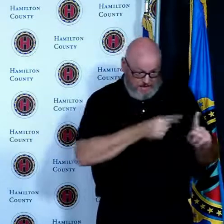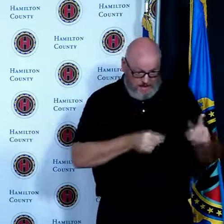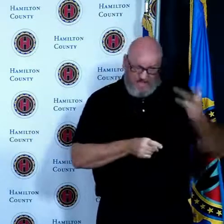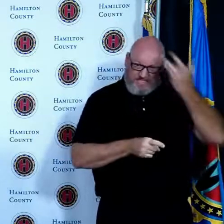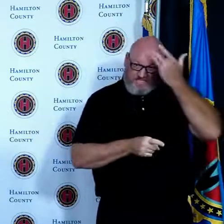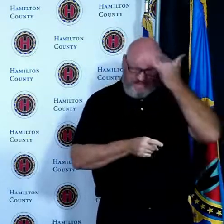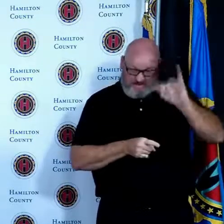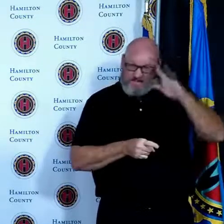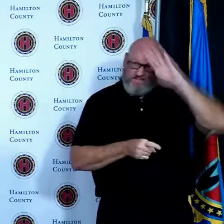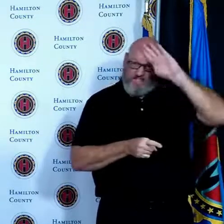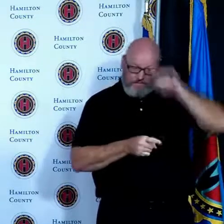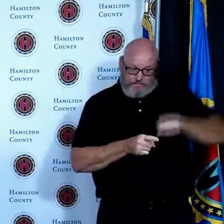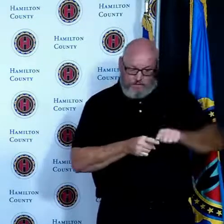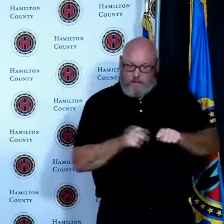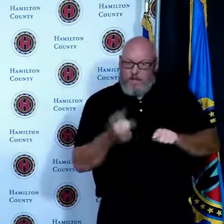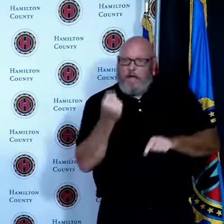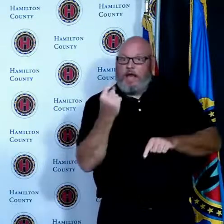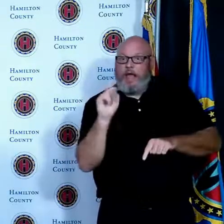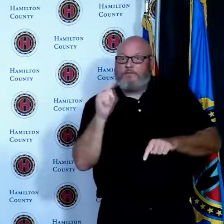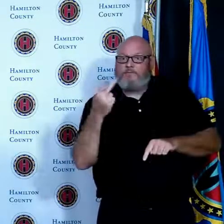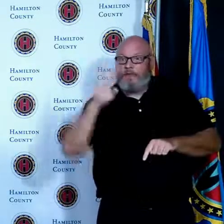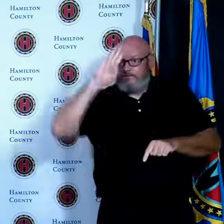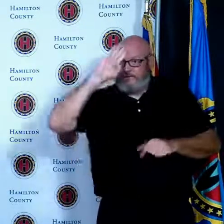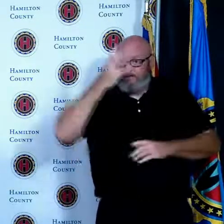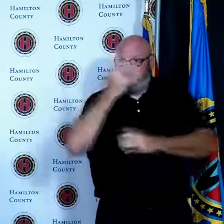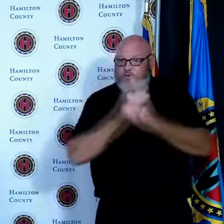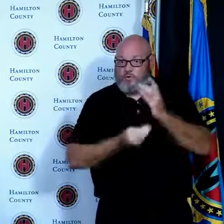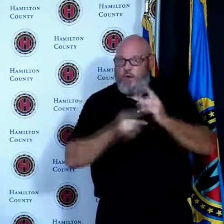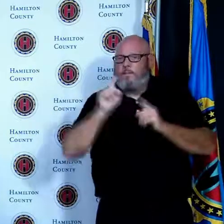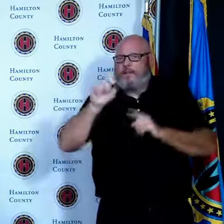that is correct and sometimes a positive test at the conclusion of your